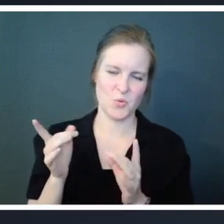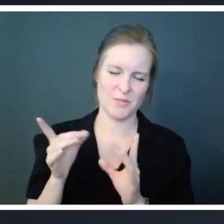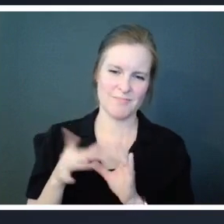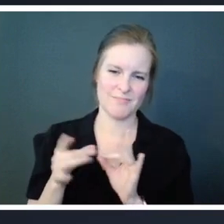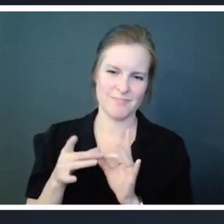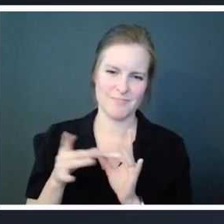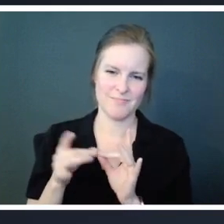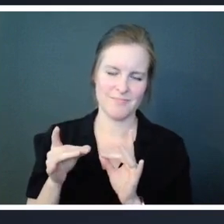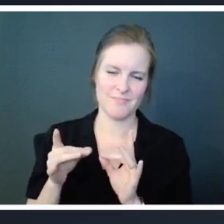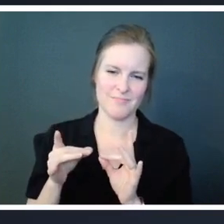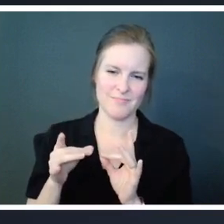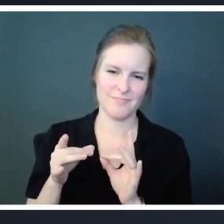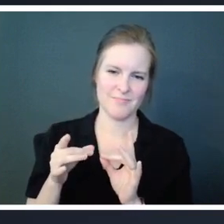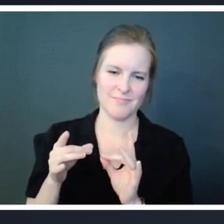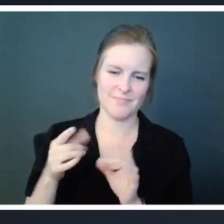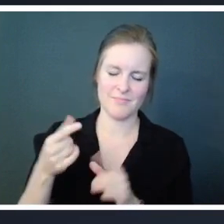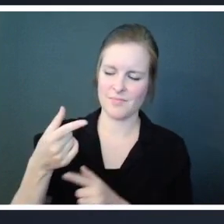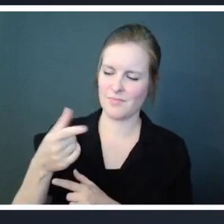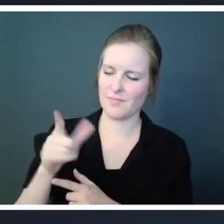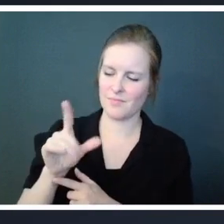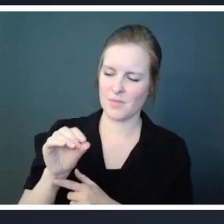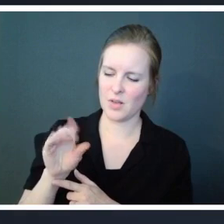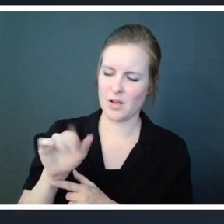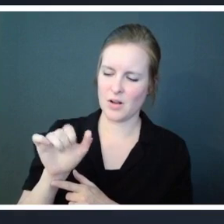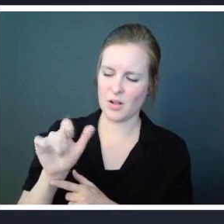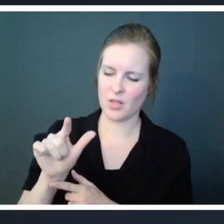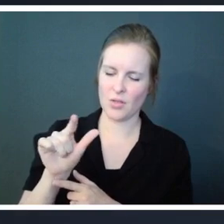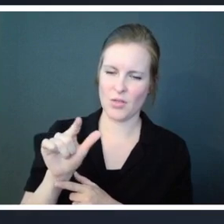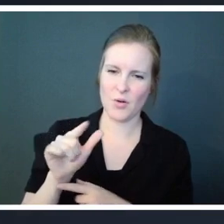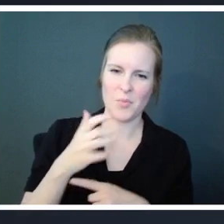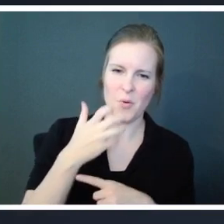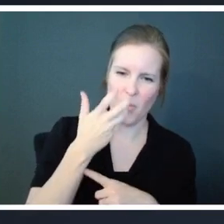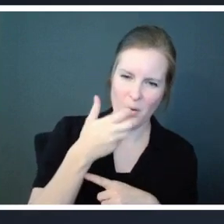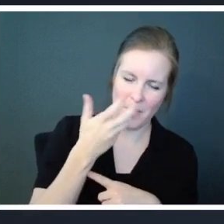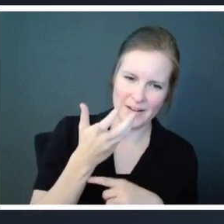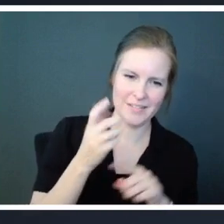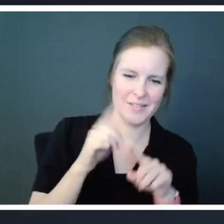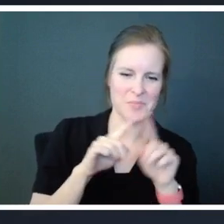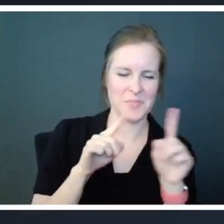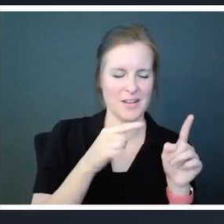used global warming with climate change to say global change. Because I had a scientist explain